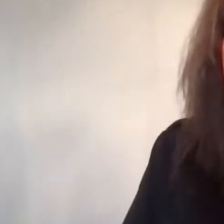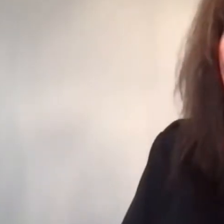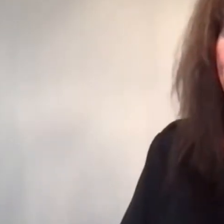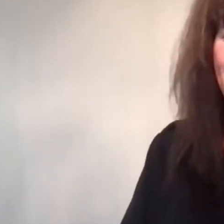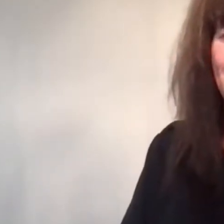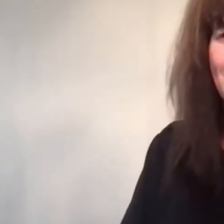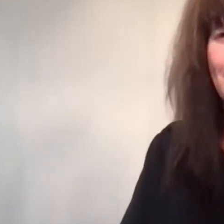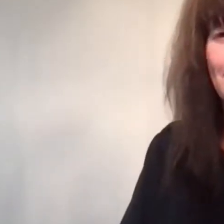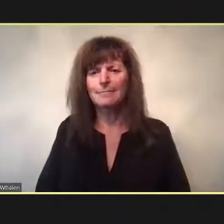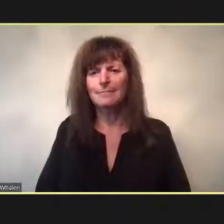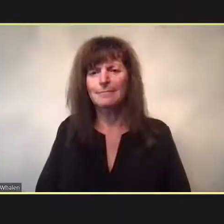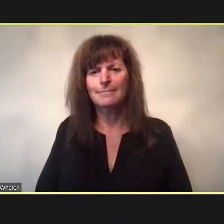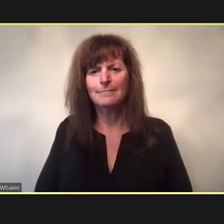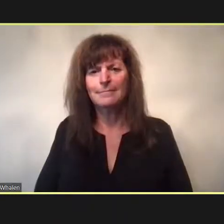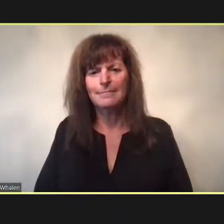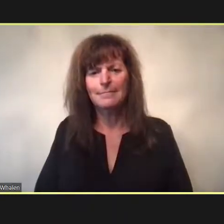I’ll shut up now, so I won’t go over time